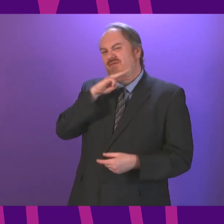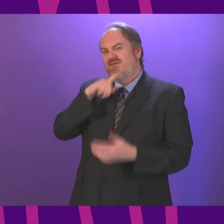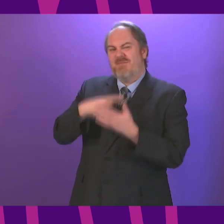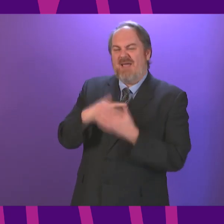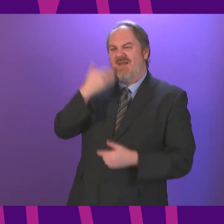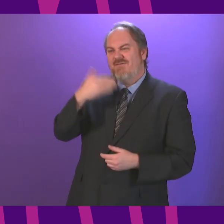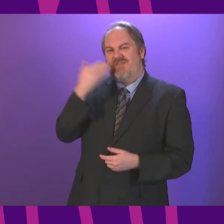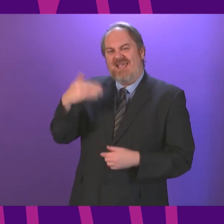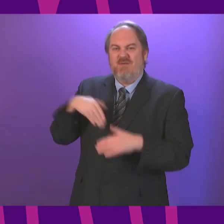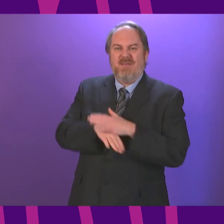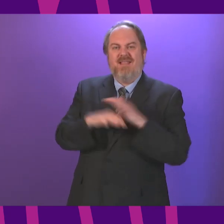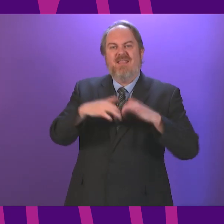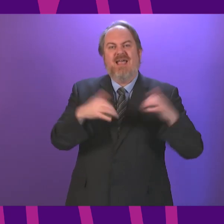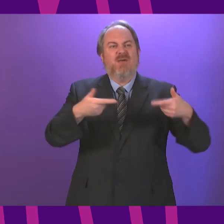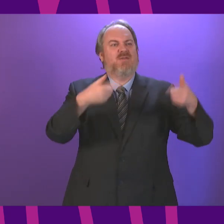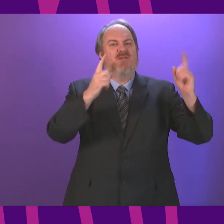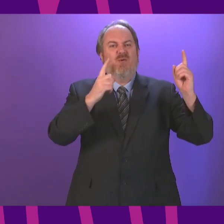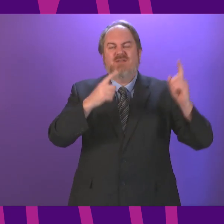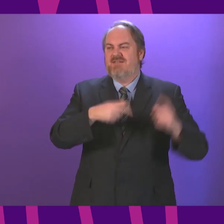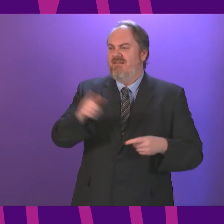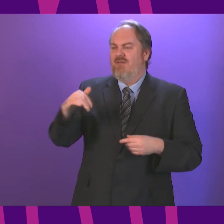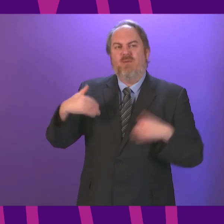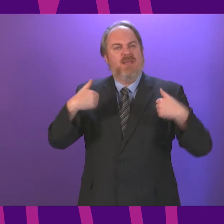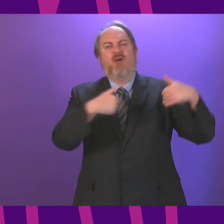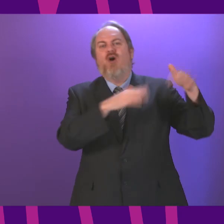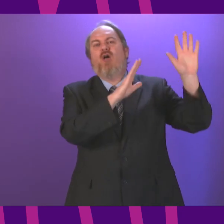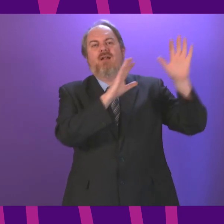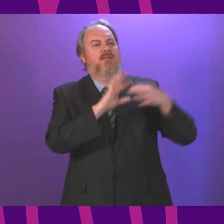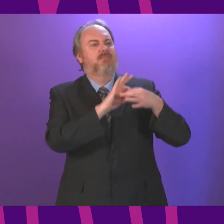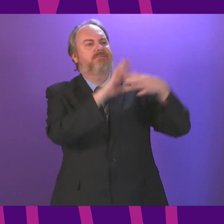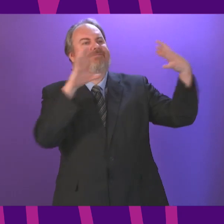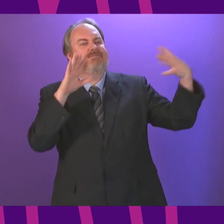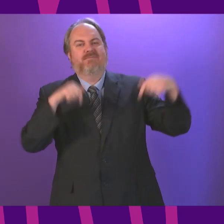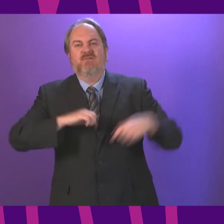of us who are in this chamber will be getting on with the job of improving education for all.